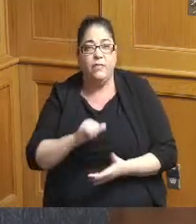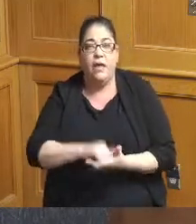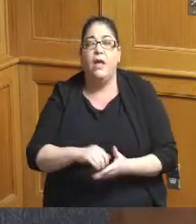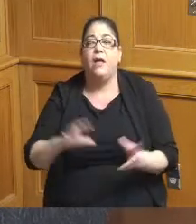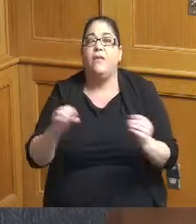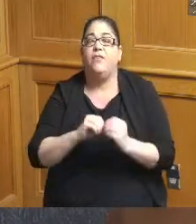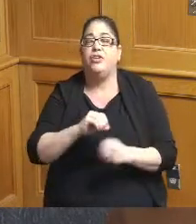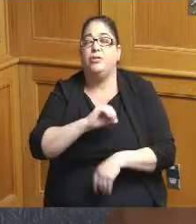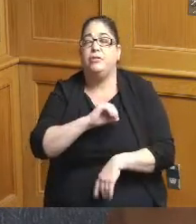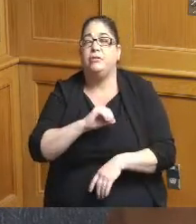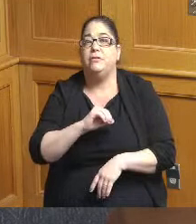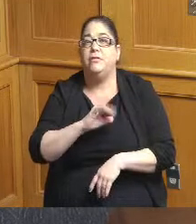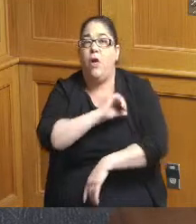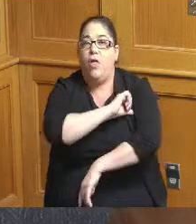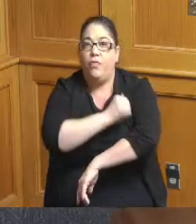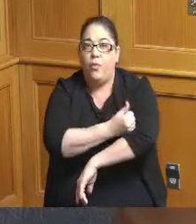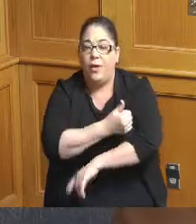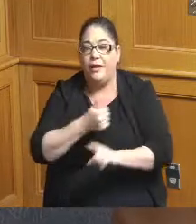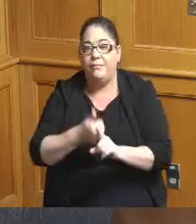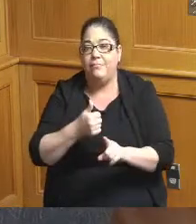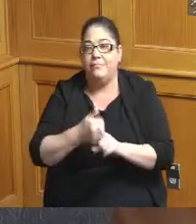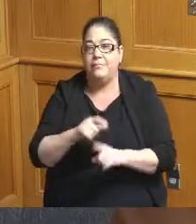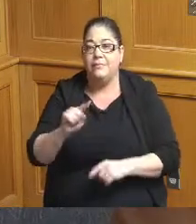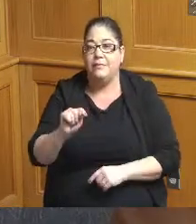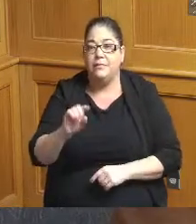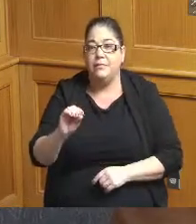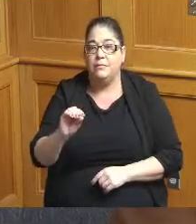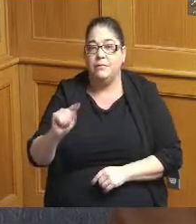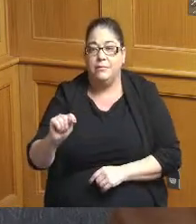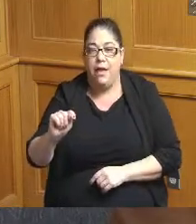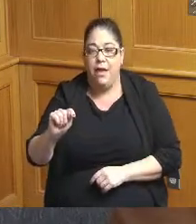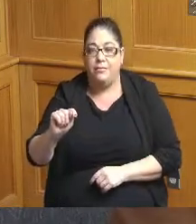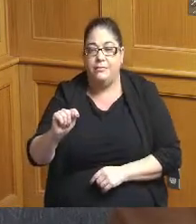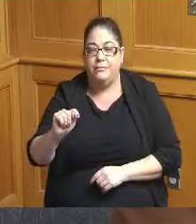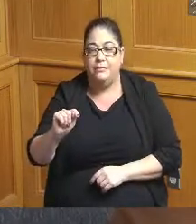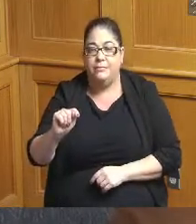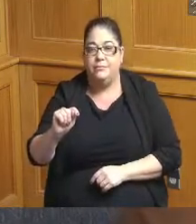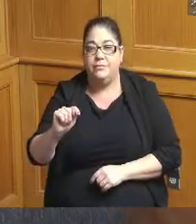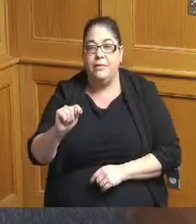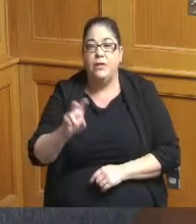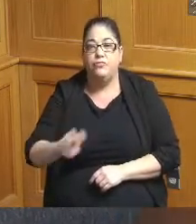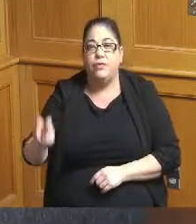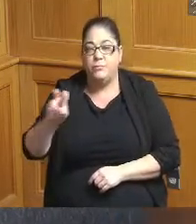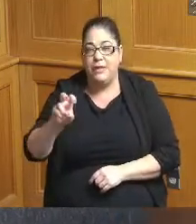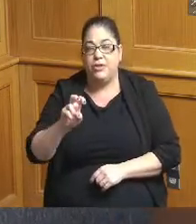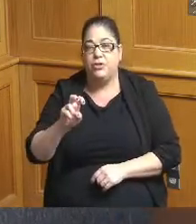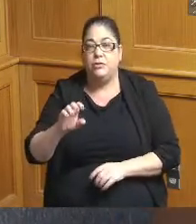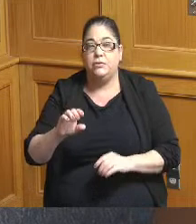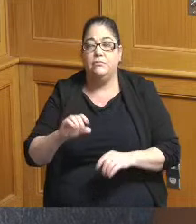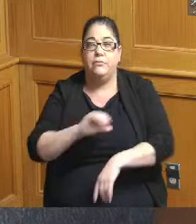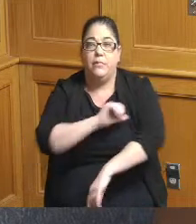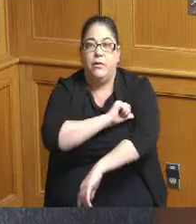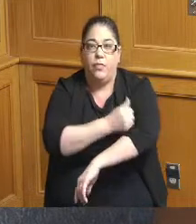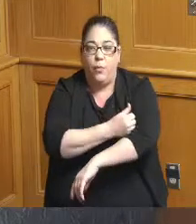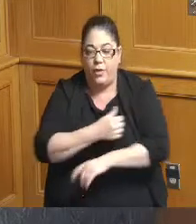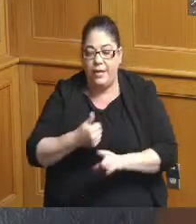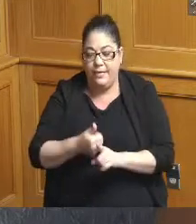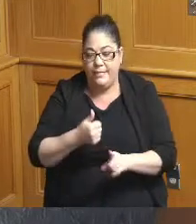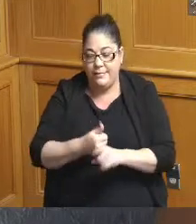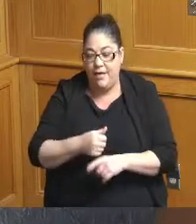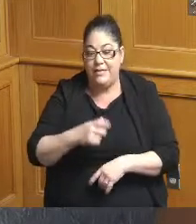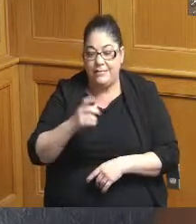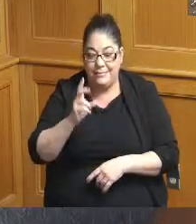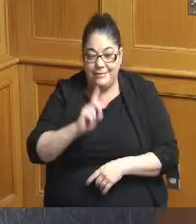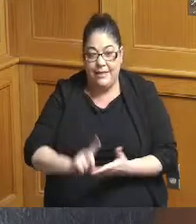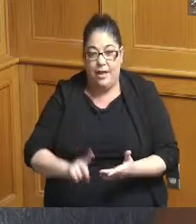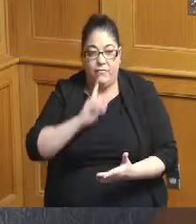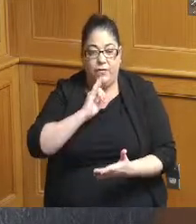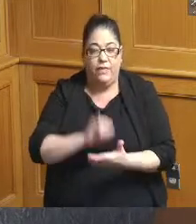authorities also known as the TOT as you will hear it it was designed for a portion of the pro of the